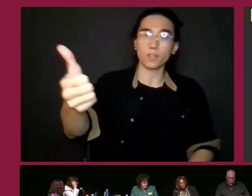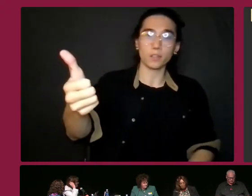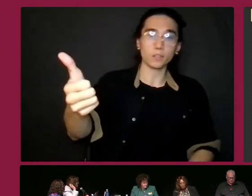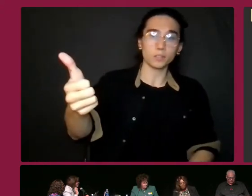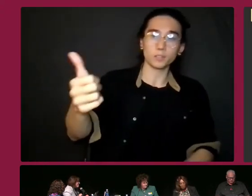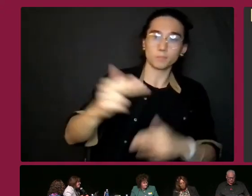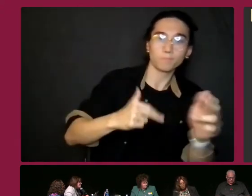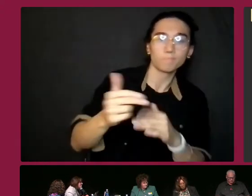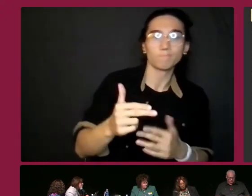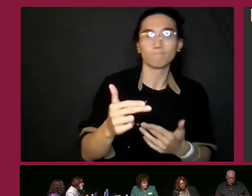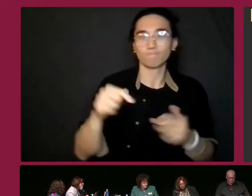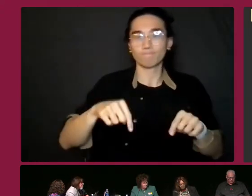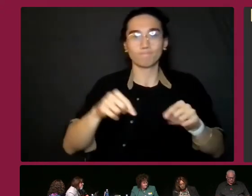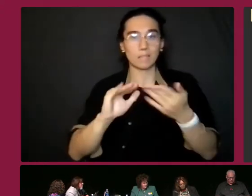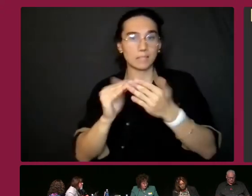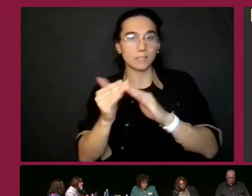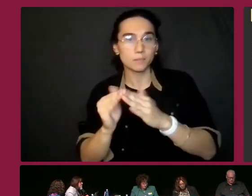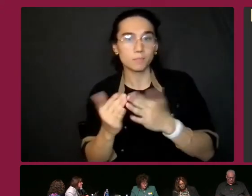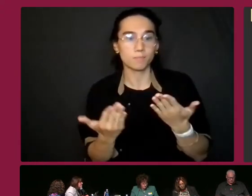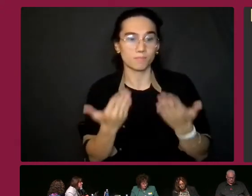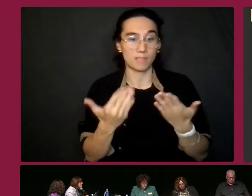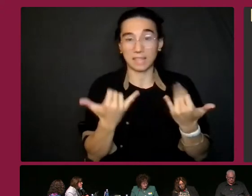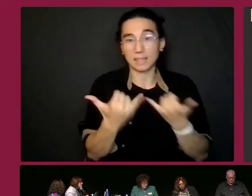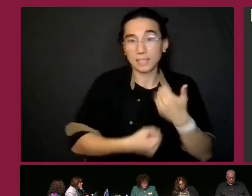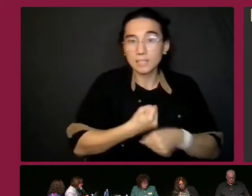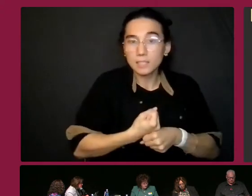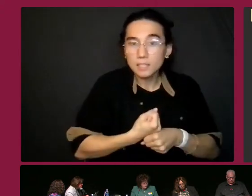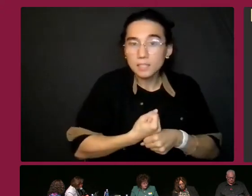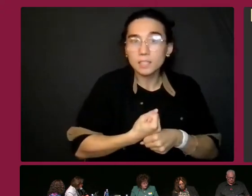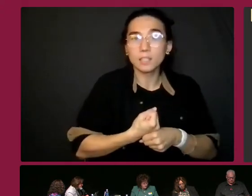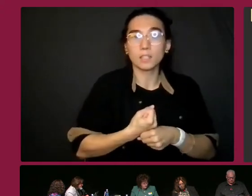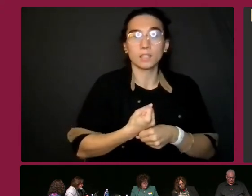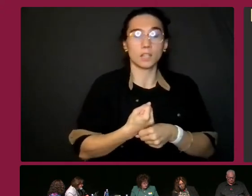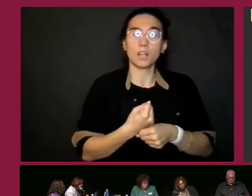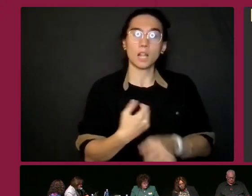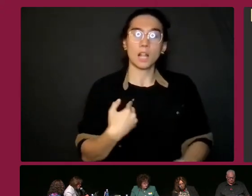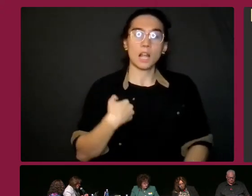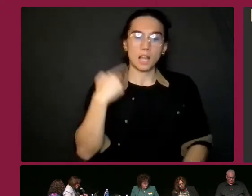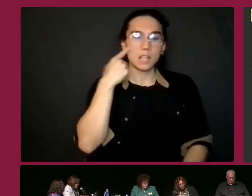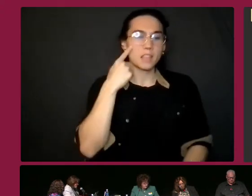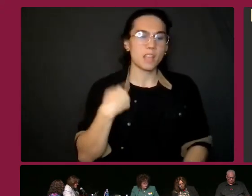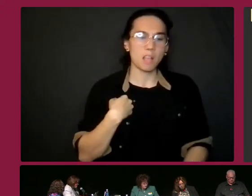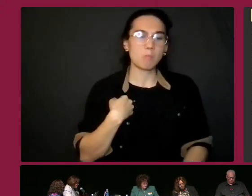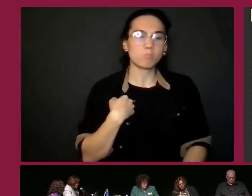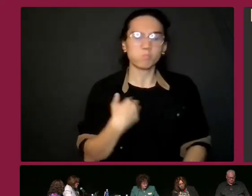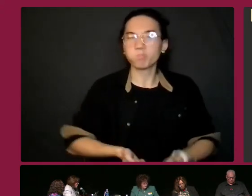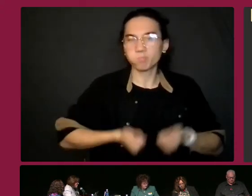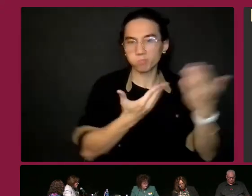Sometime in this year I'm going to reintroduce my proposal that we have a summit on this